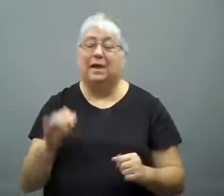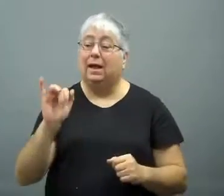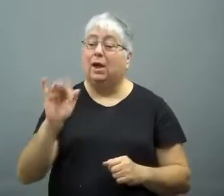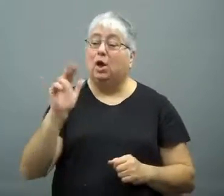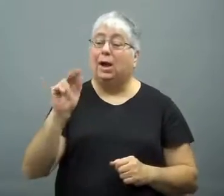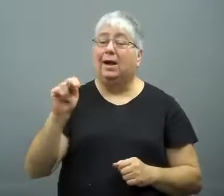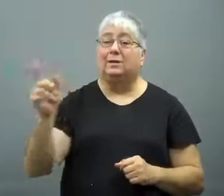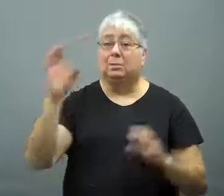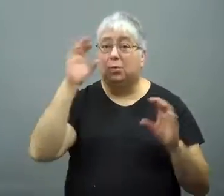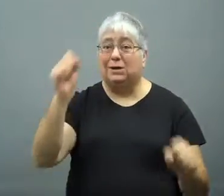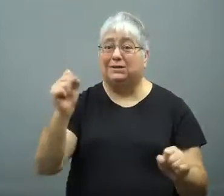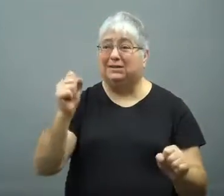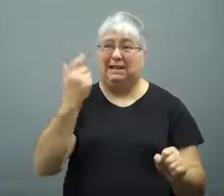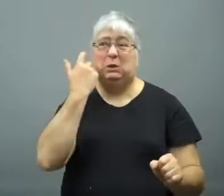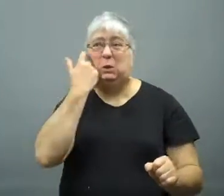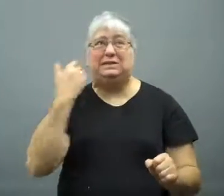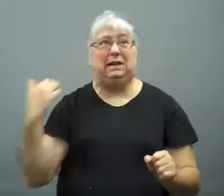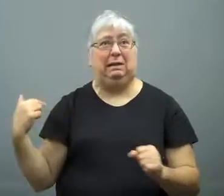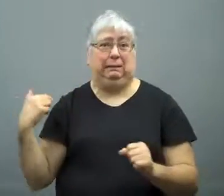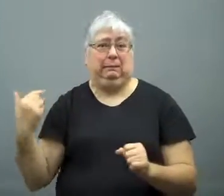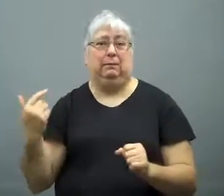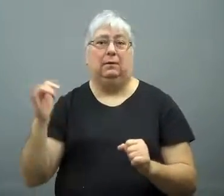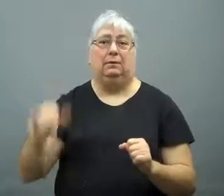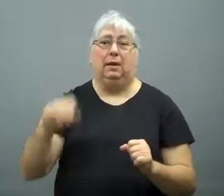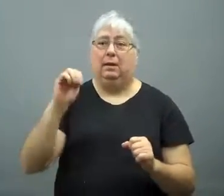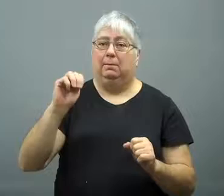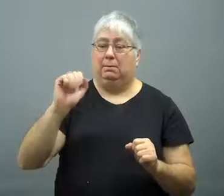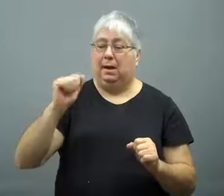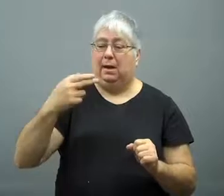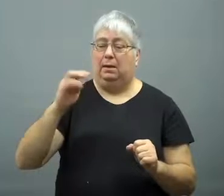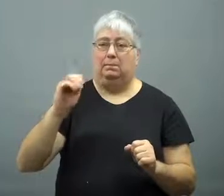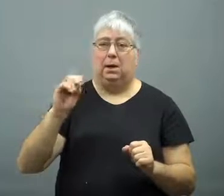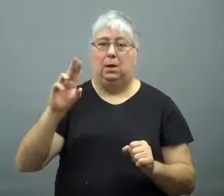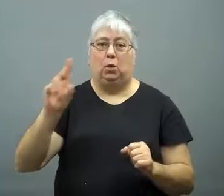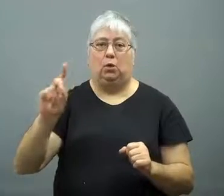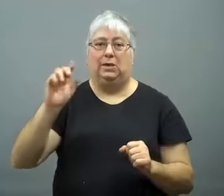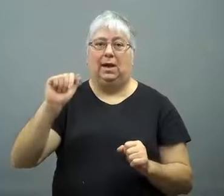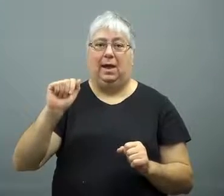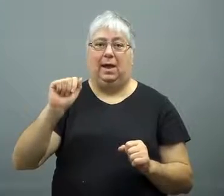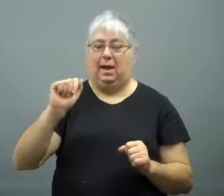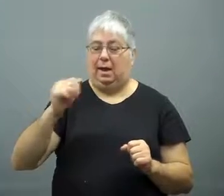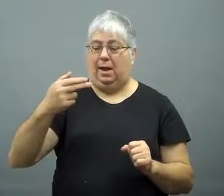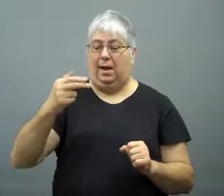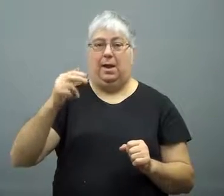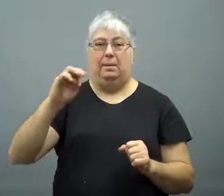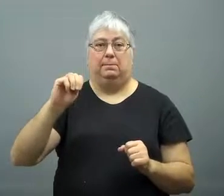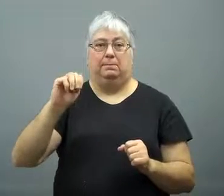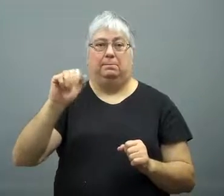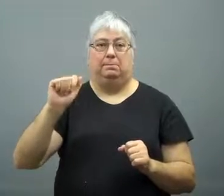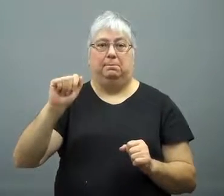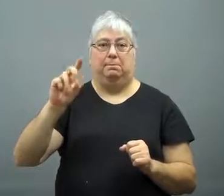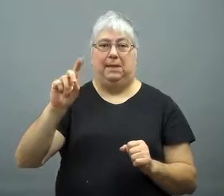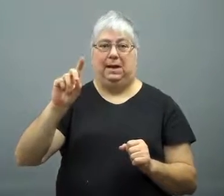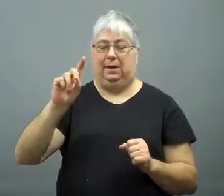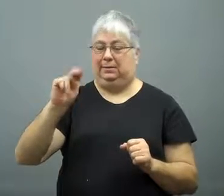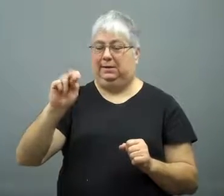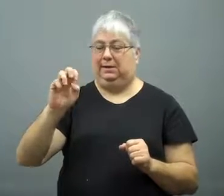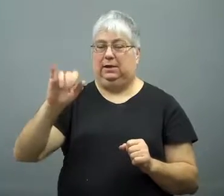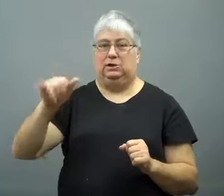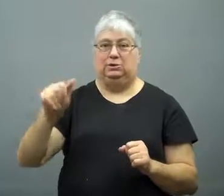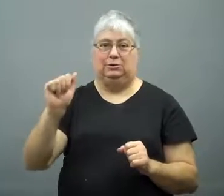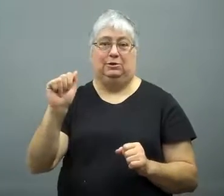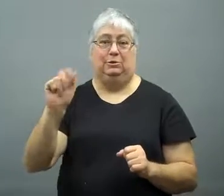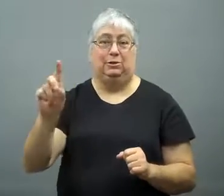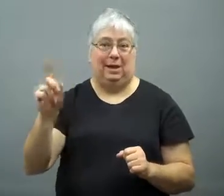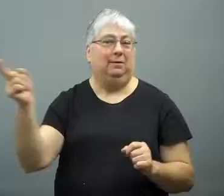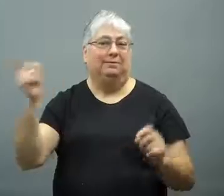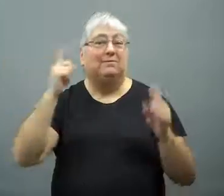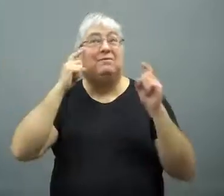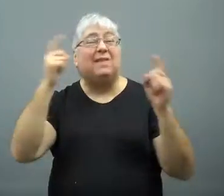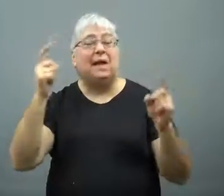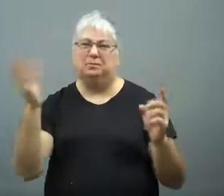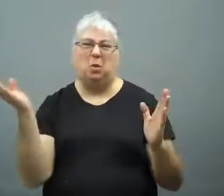Mahmoud Ahmadnejad was president until recently.